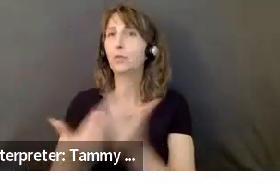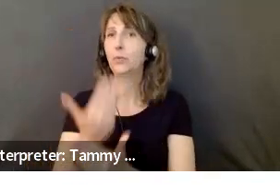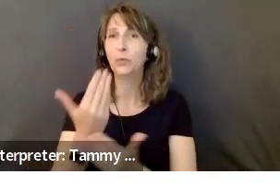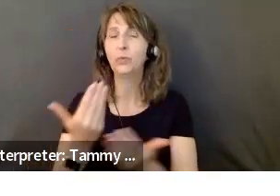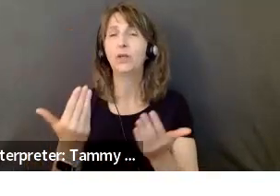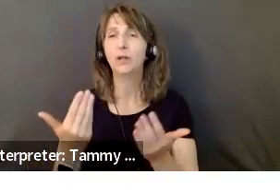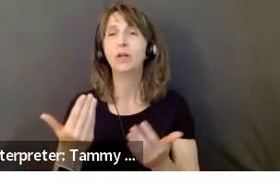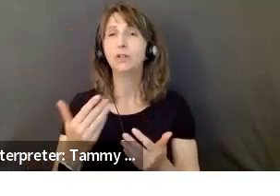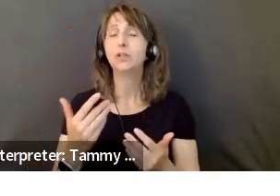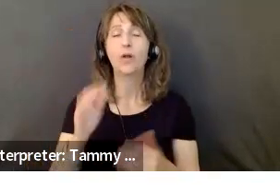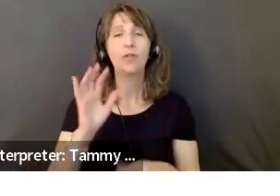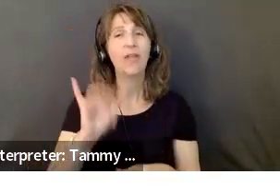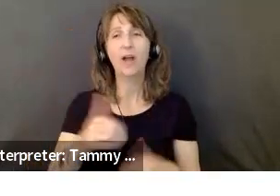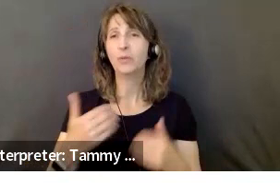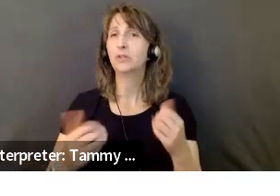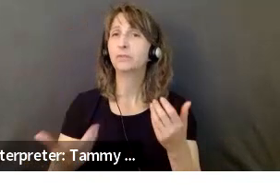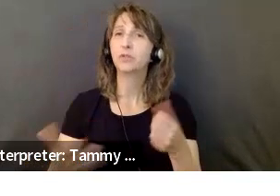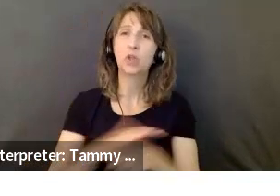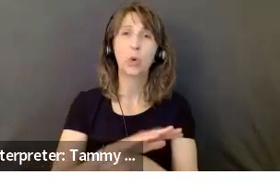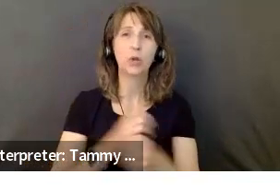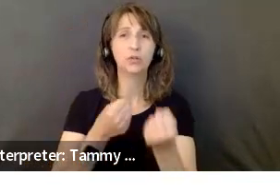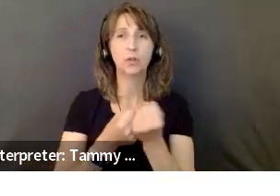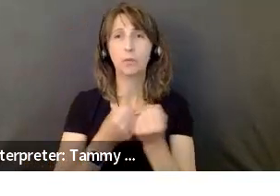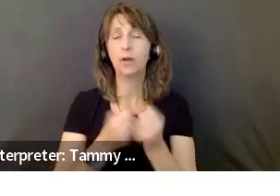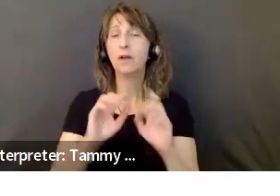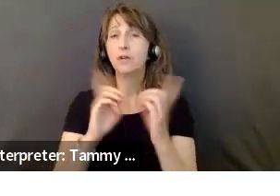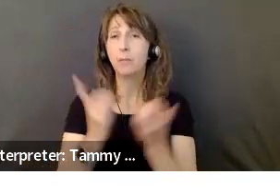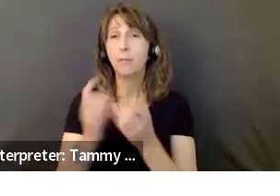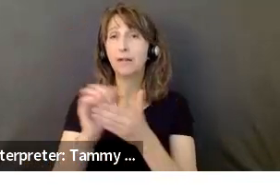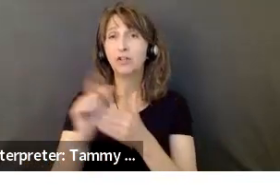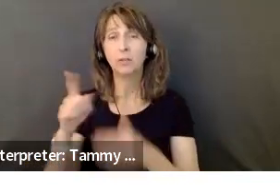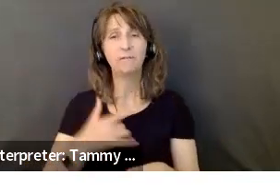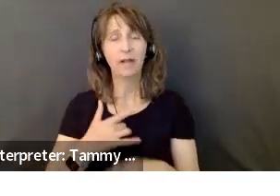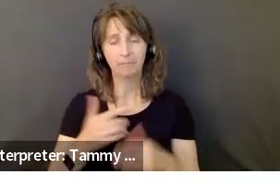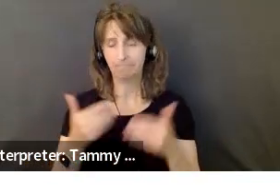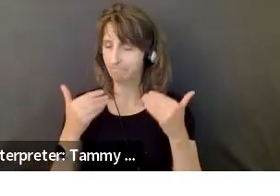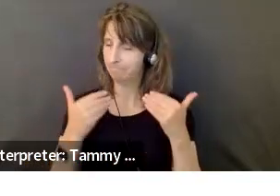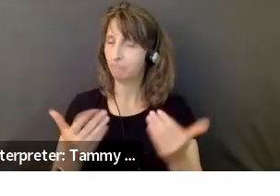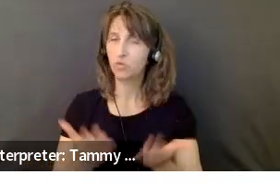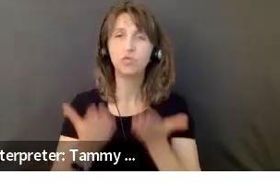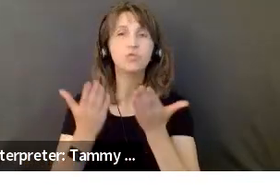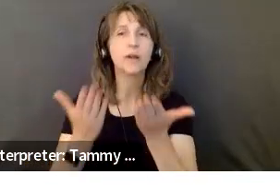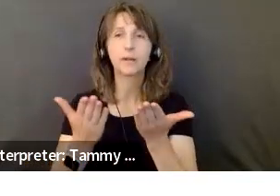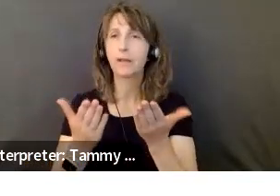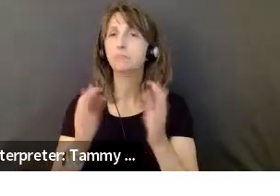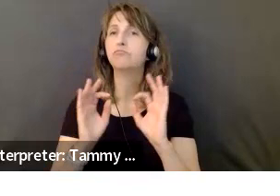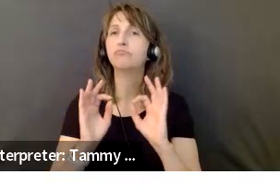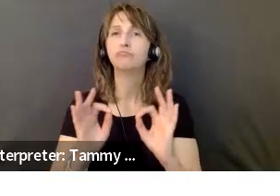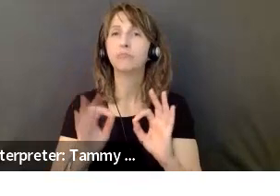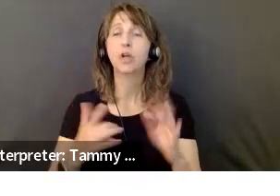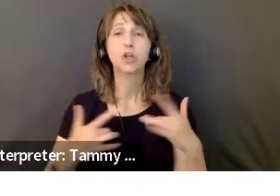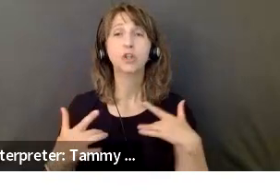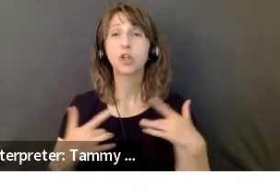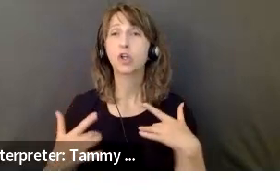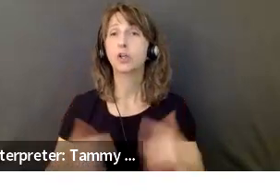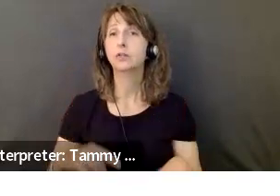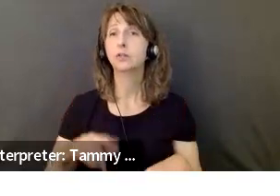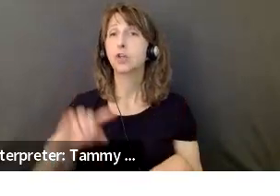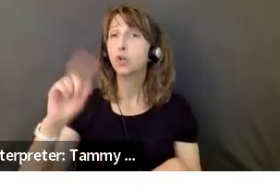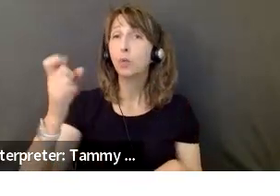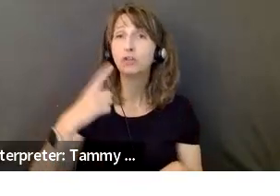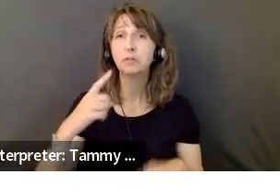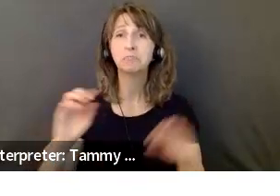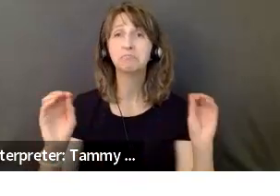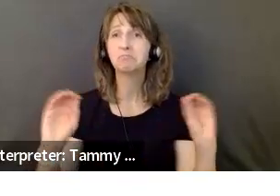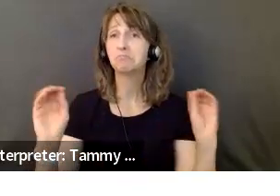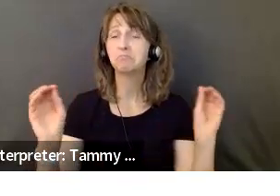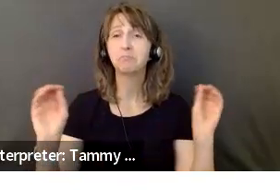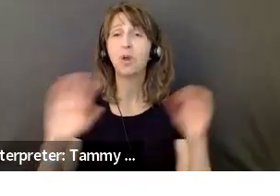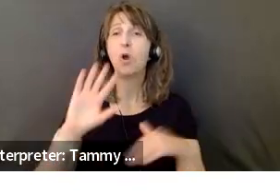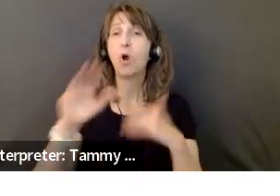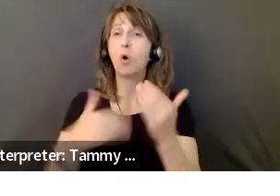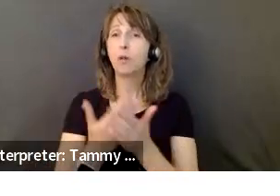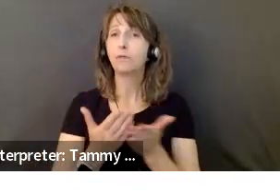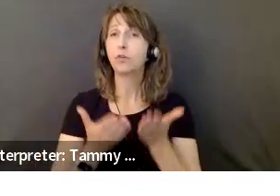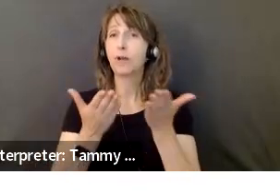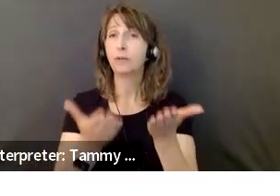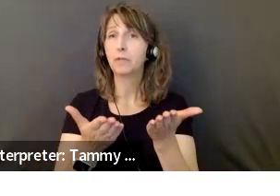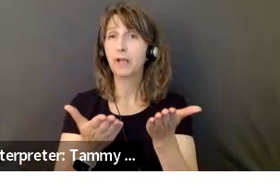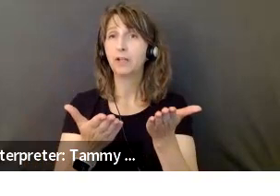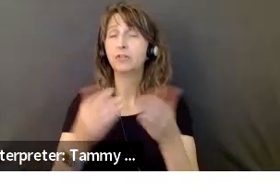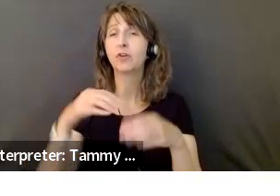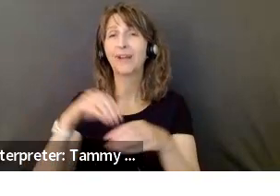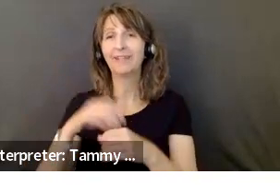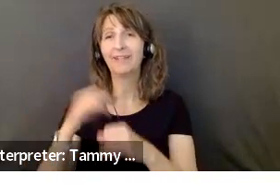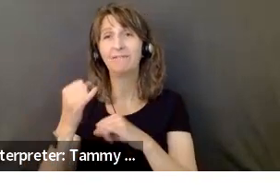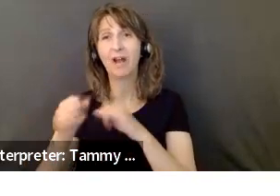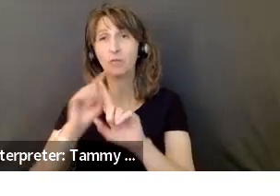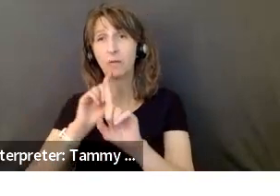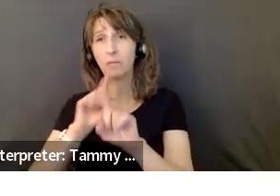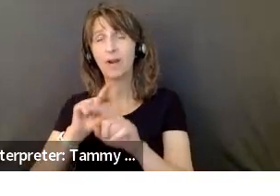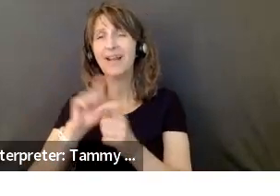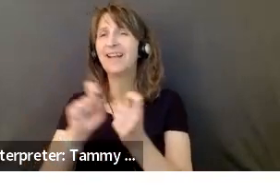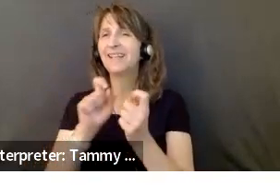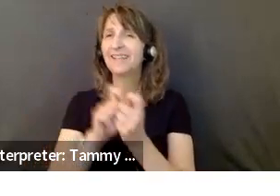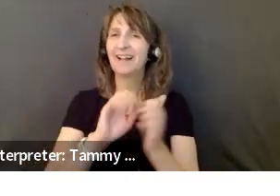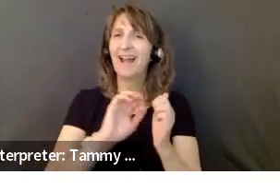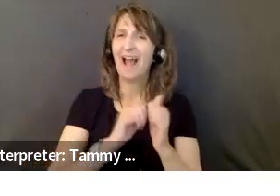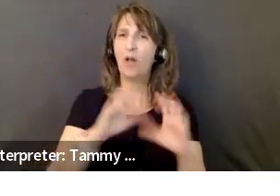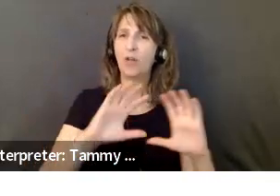There was no concerns or questions about any of the recommendations and all of the recommendations stand in the final report exactly the way that the group made them.